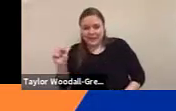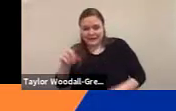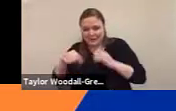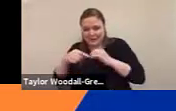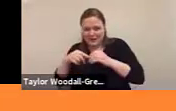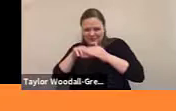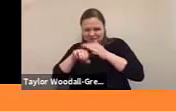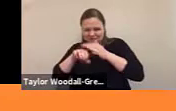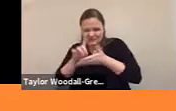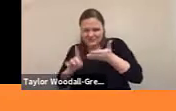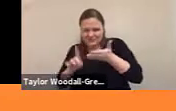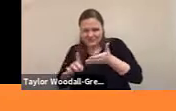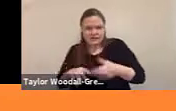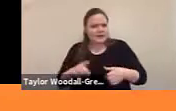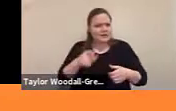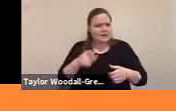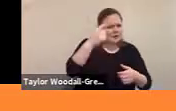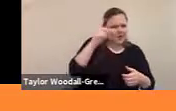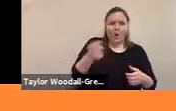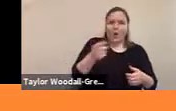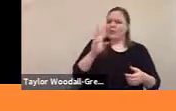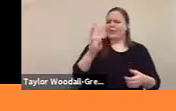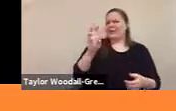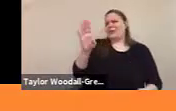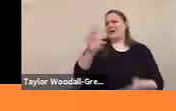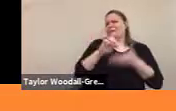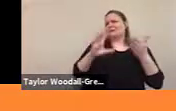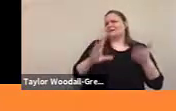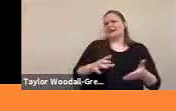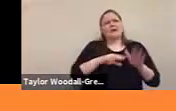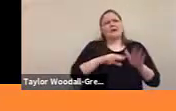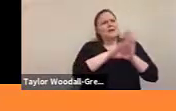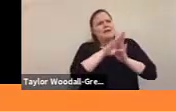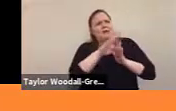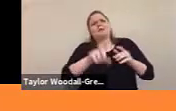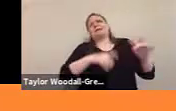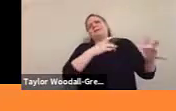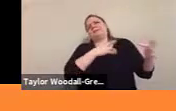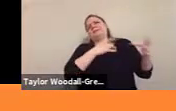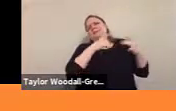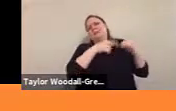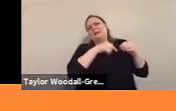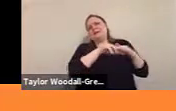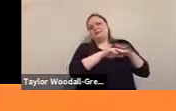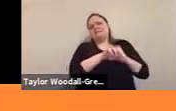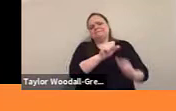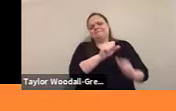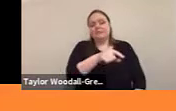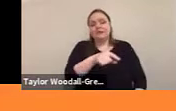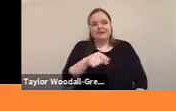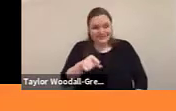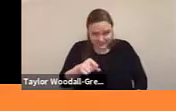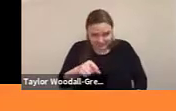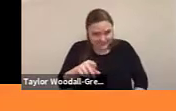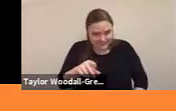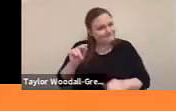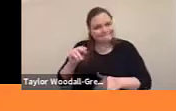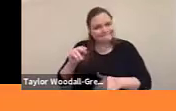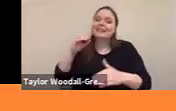You might think only web designers or web developers need to be concerned with accessibility, but accessibility applies to more than Web sites.